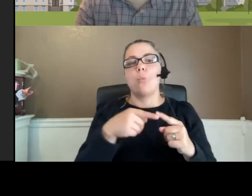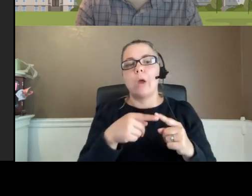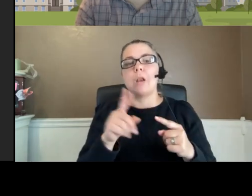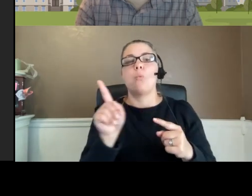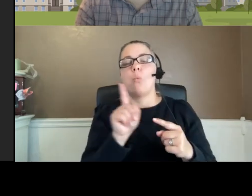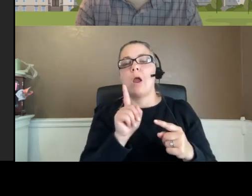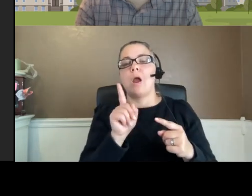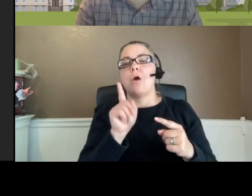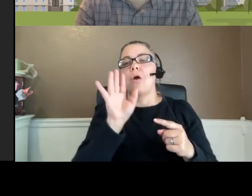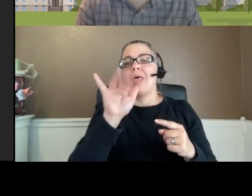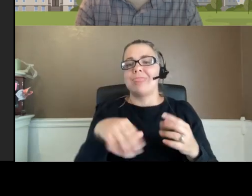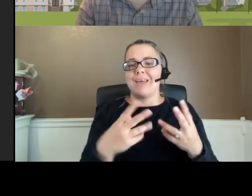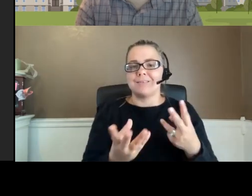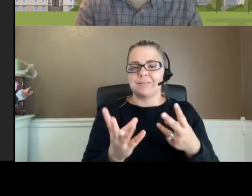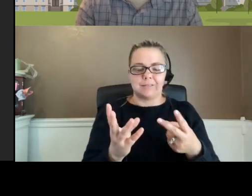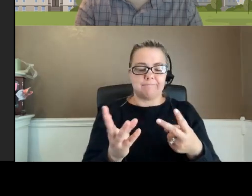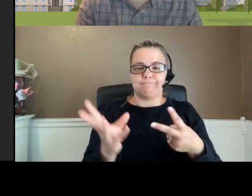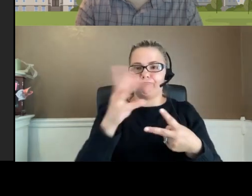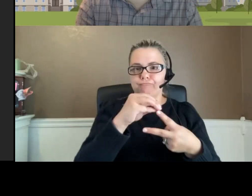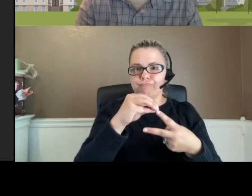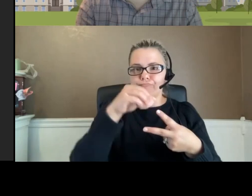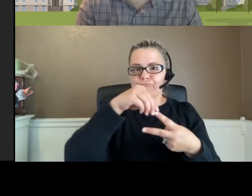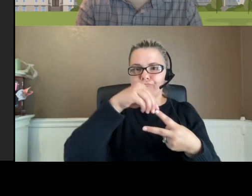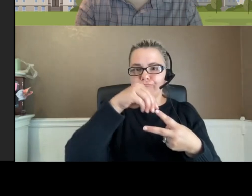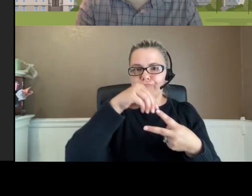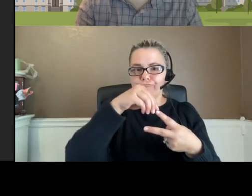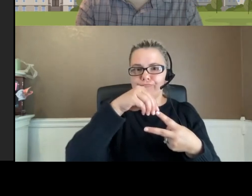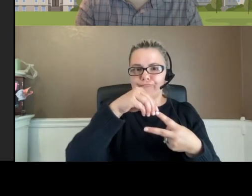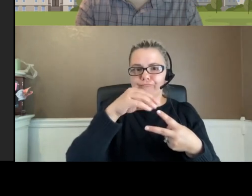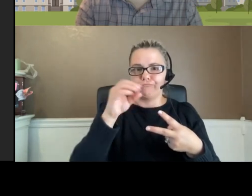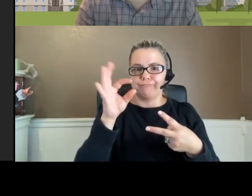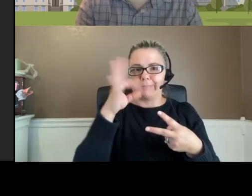this thing needs to be addressed. You know, who? What? When? Where? In the page does this occur?